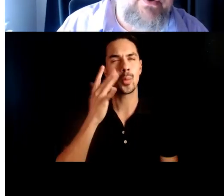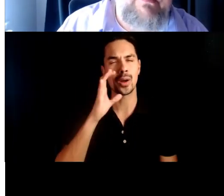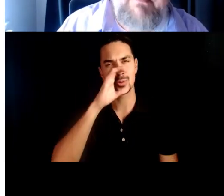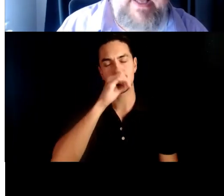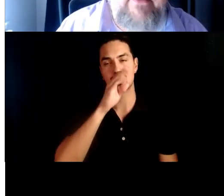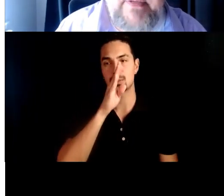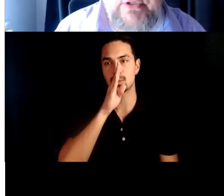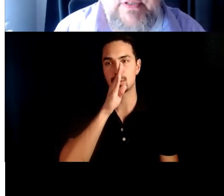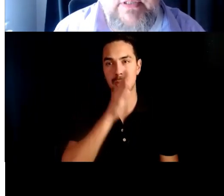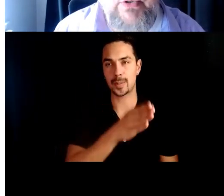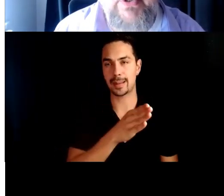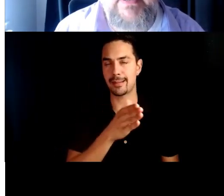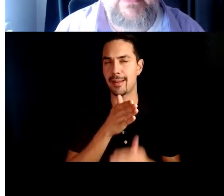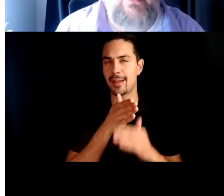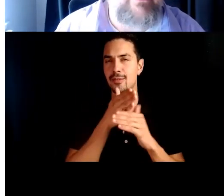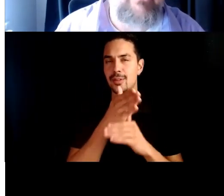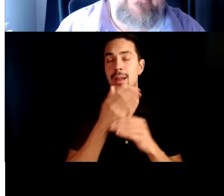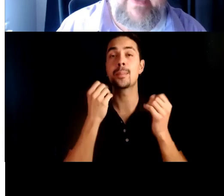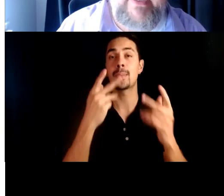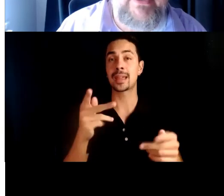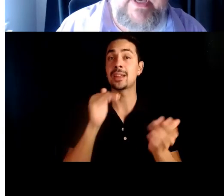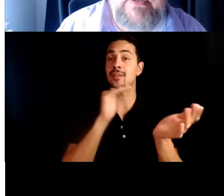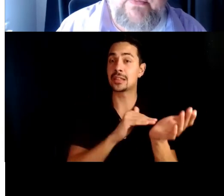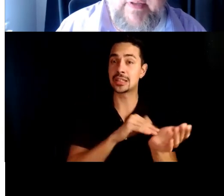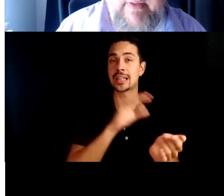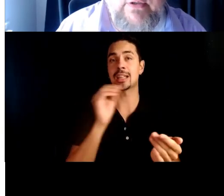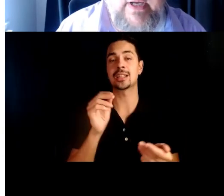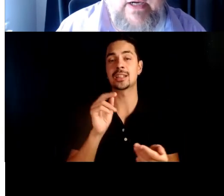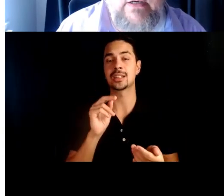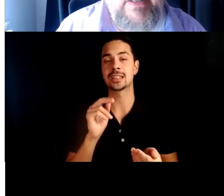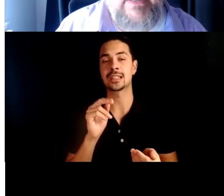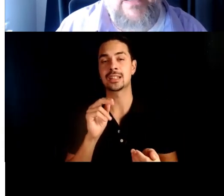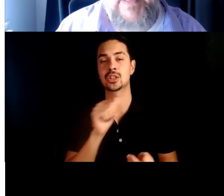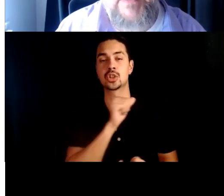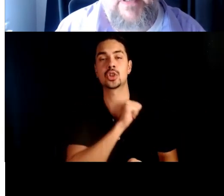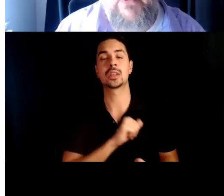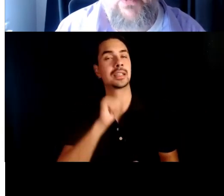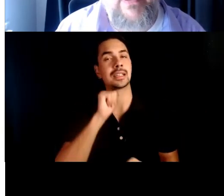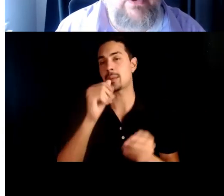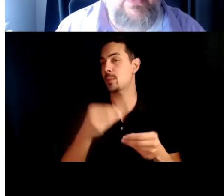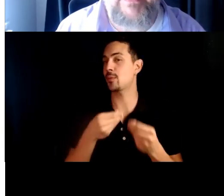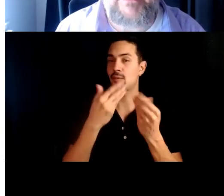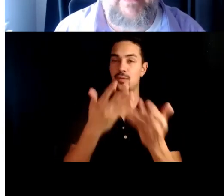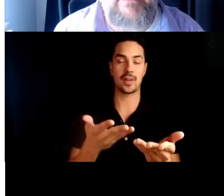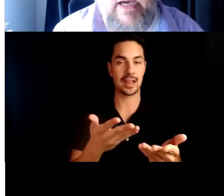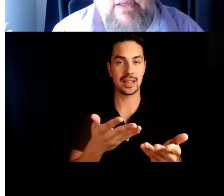So many physicians and surgeons wouldn't provide trans-affirming medical care unless people would literally sign documents